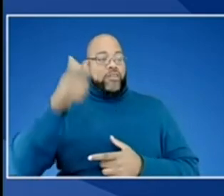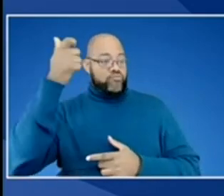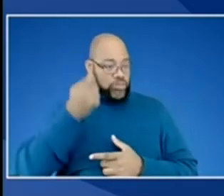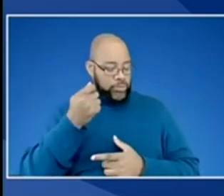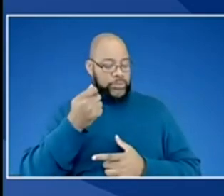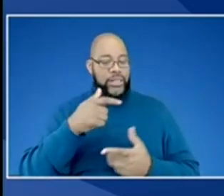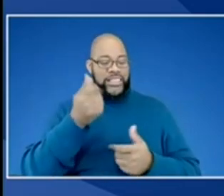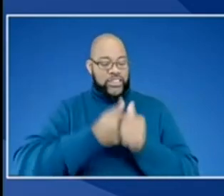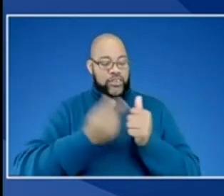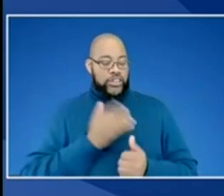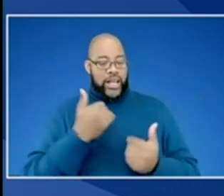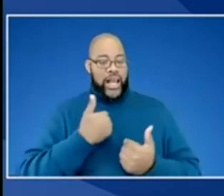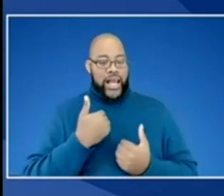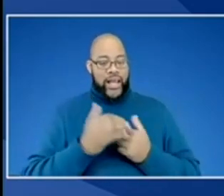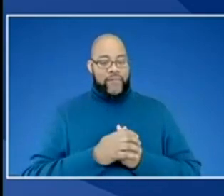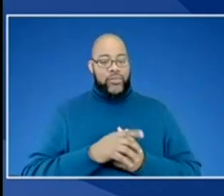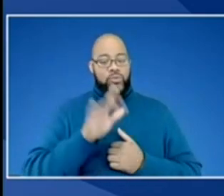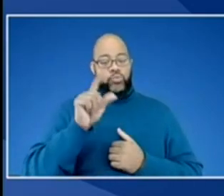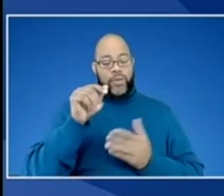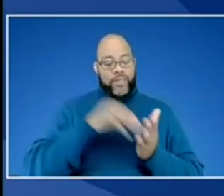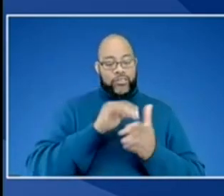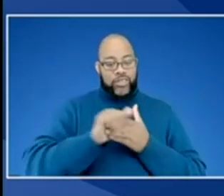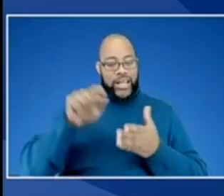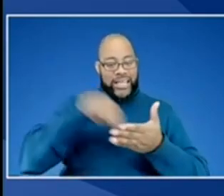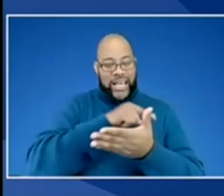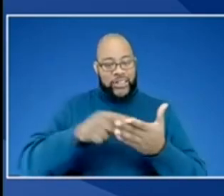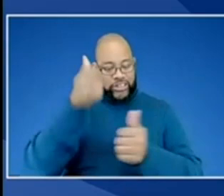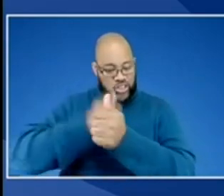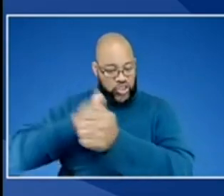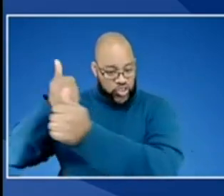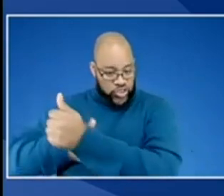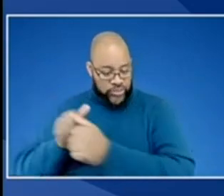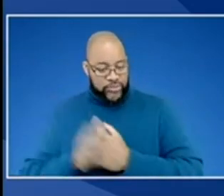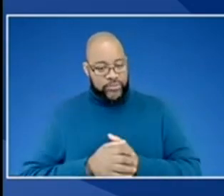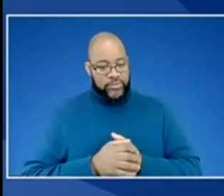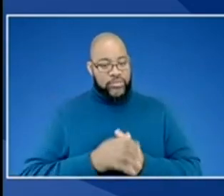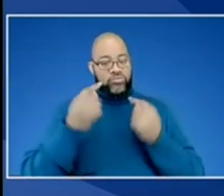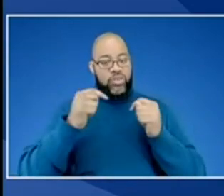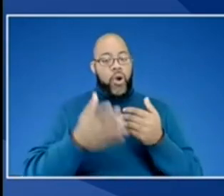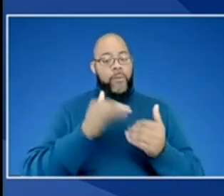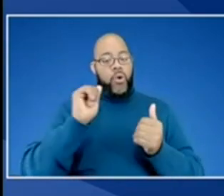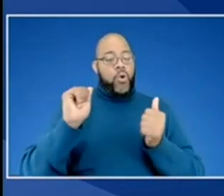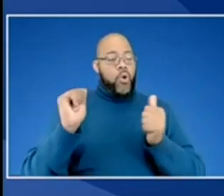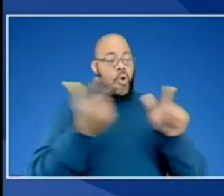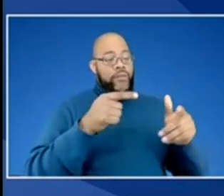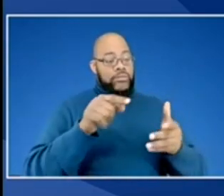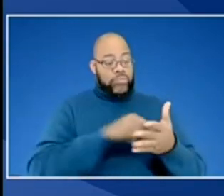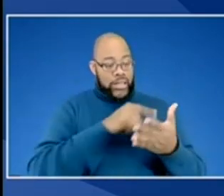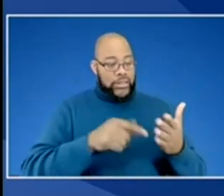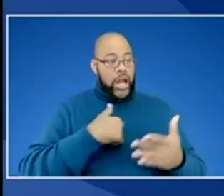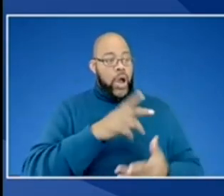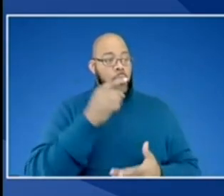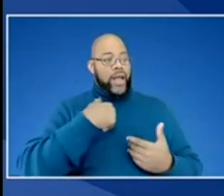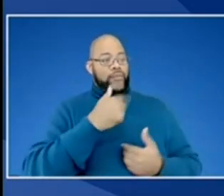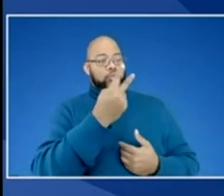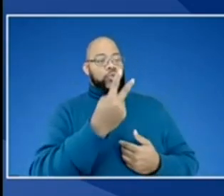have had $20,000 canceled each. She would have had almost all of her debt canceled, and I would have had two-thirds of mine wiped away.